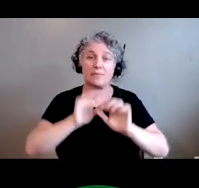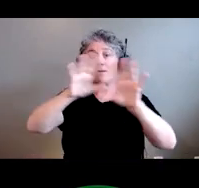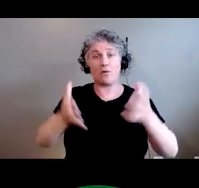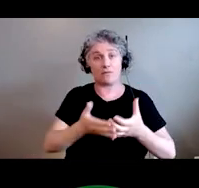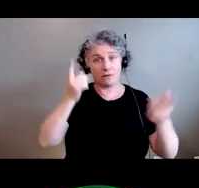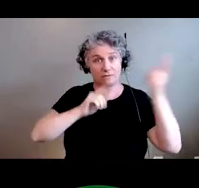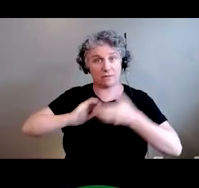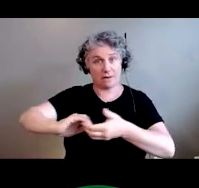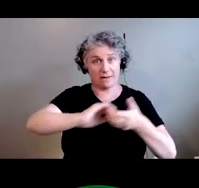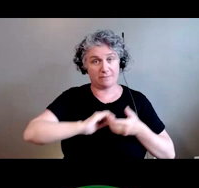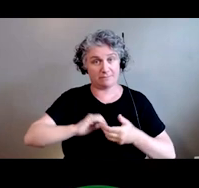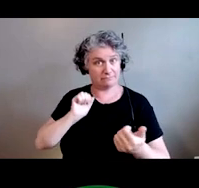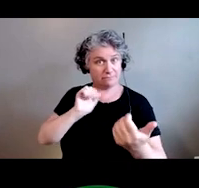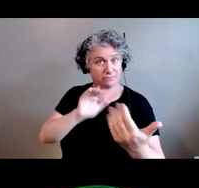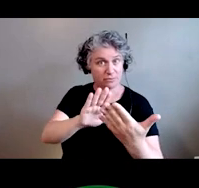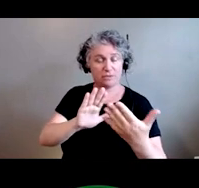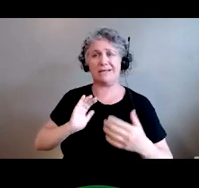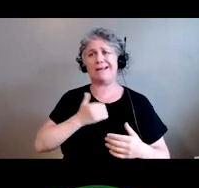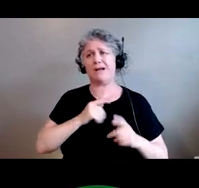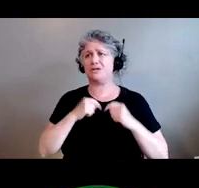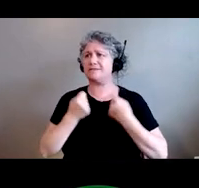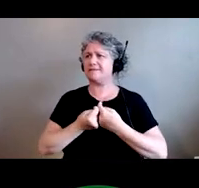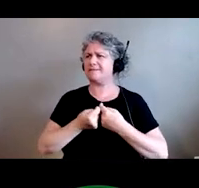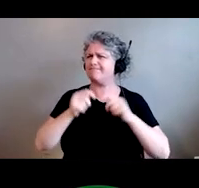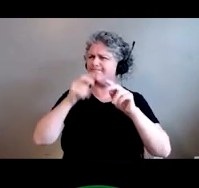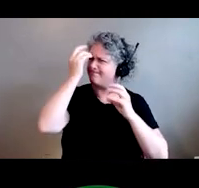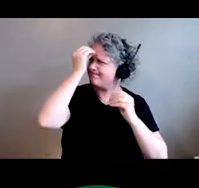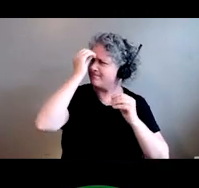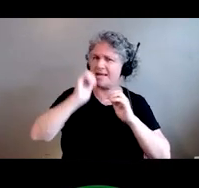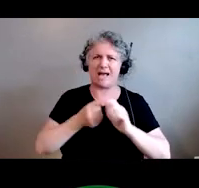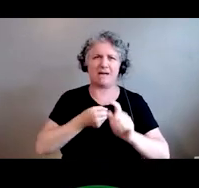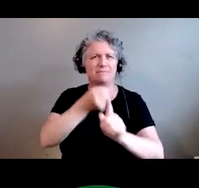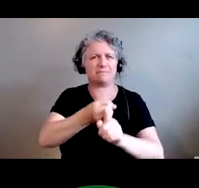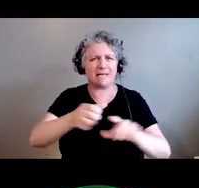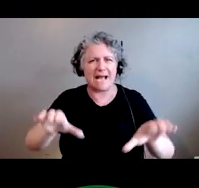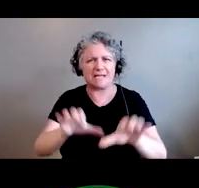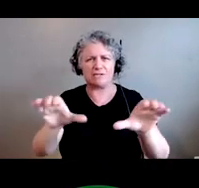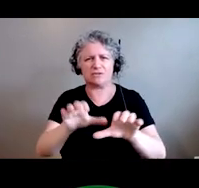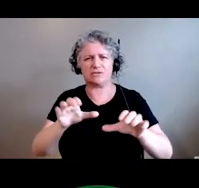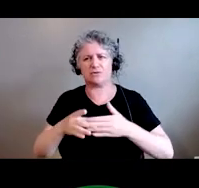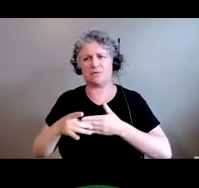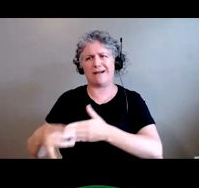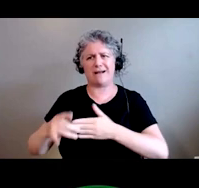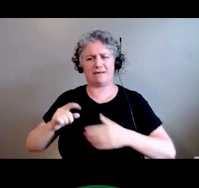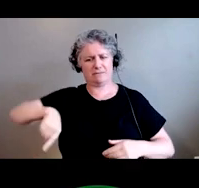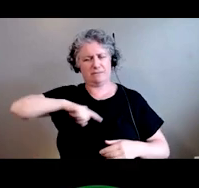We develop 5 principles for collaboration that continue to guide our work to this day.